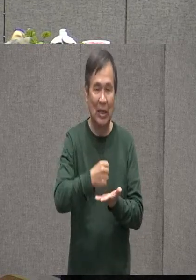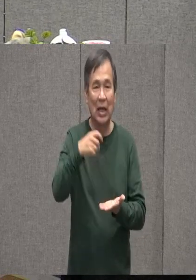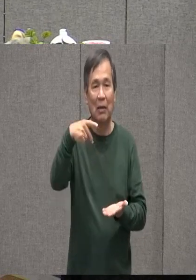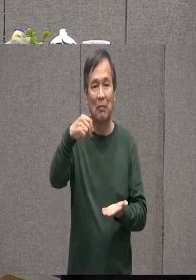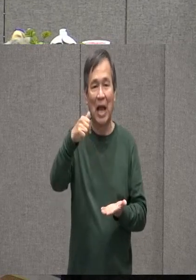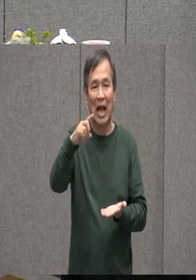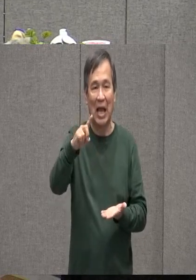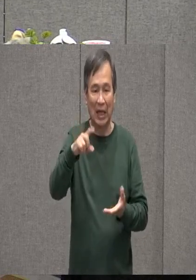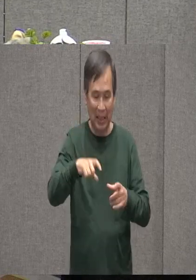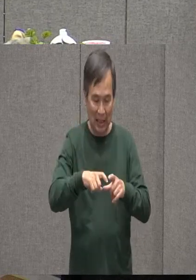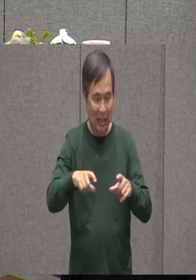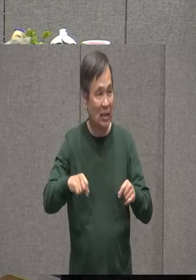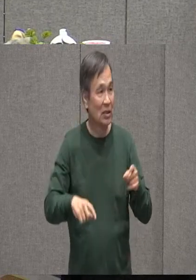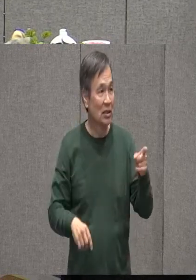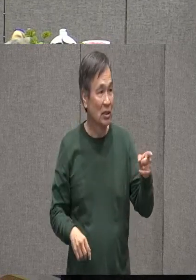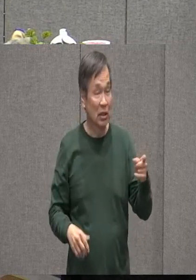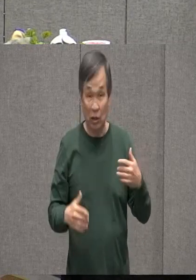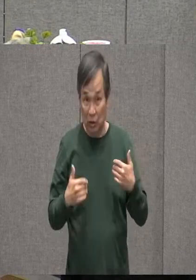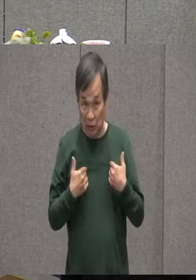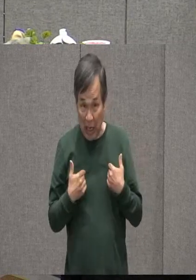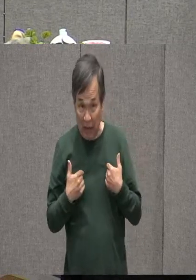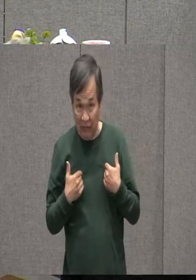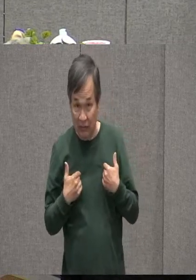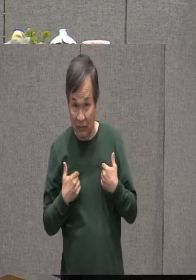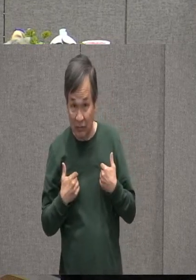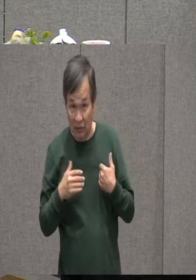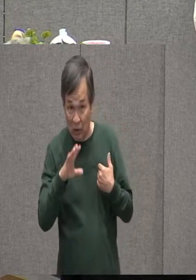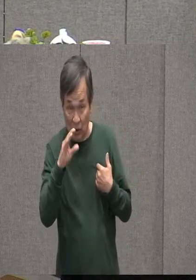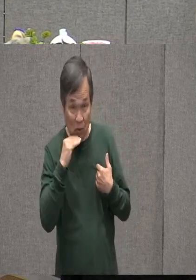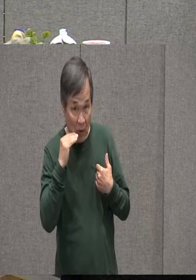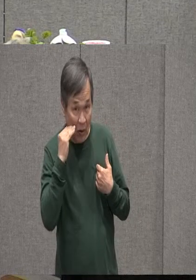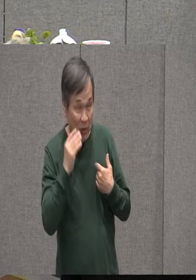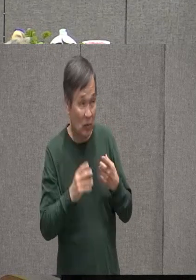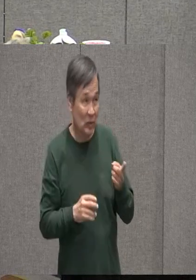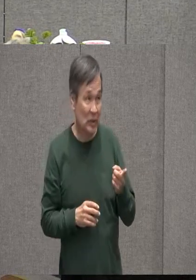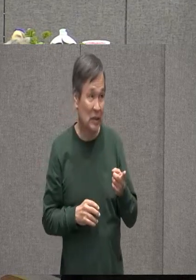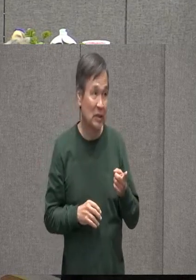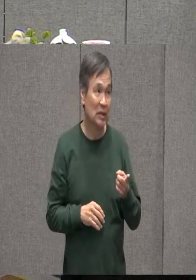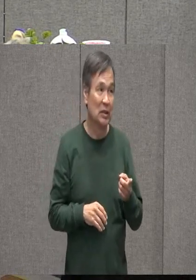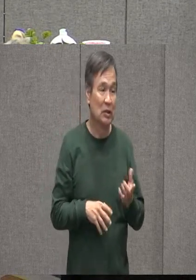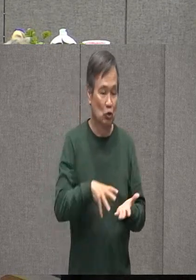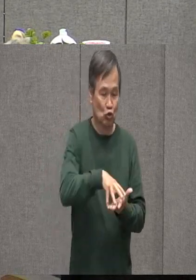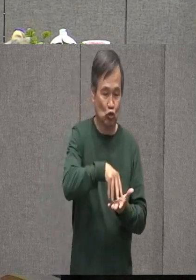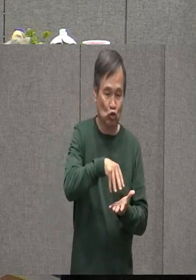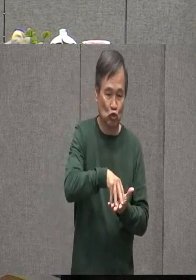How many of you have a sponge in your kitchen? Okay, these are really cheap sponges that I got at the dollar store